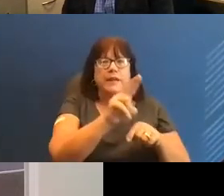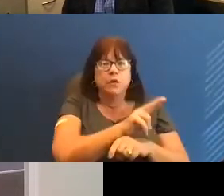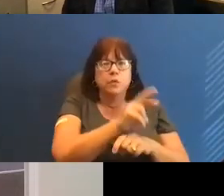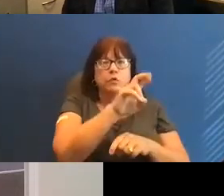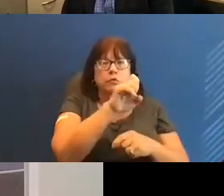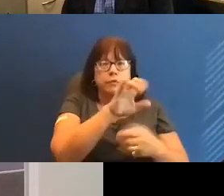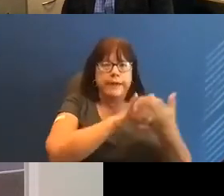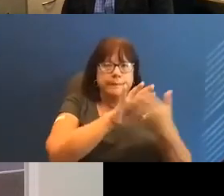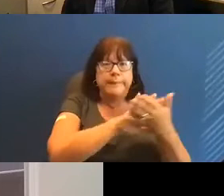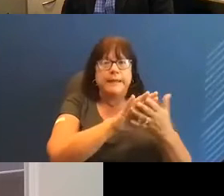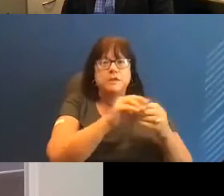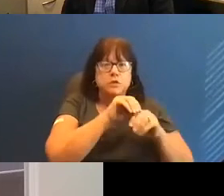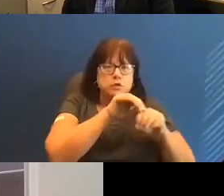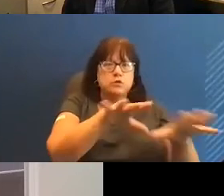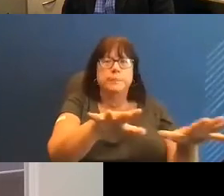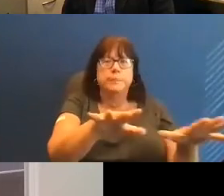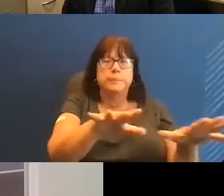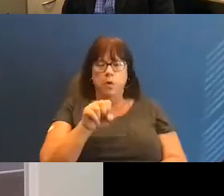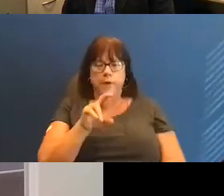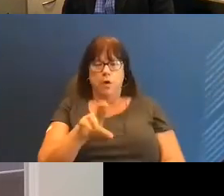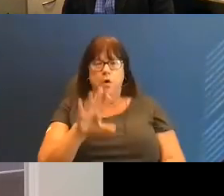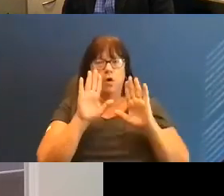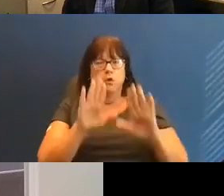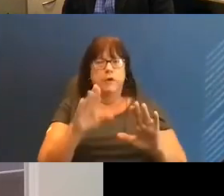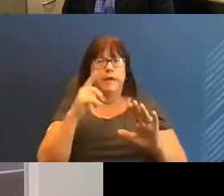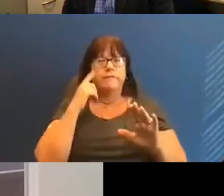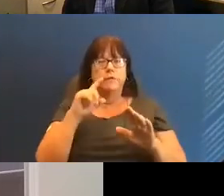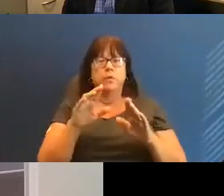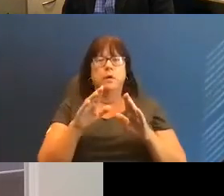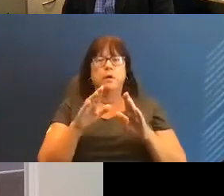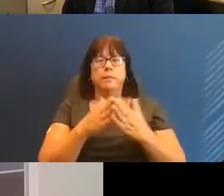so while OER are great from a textbook affordability perspective thanks to the 5R